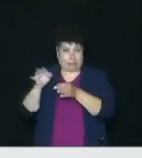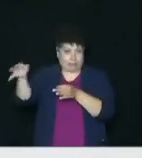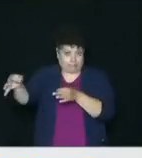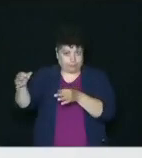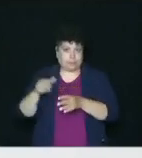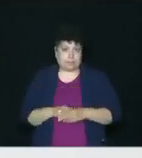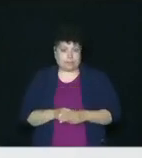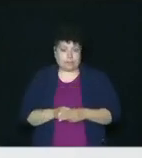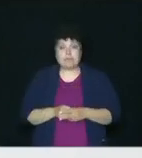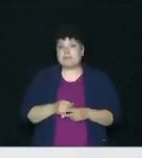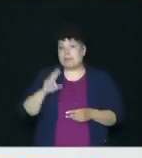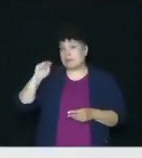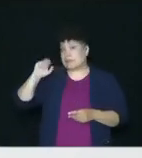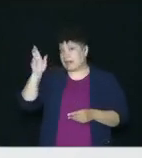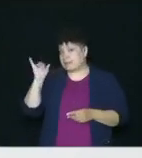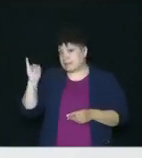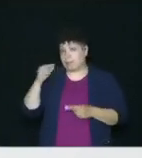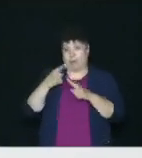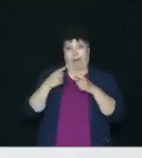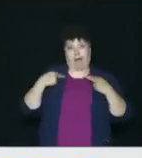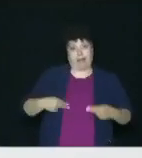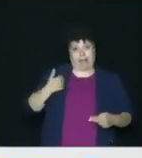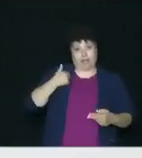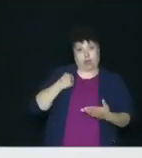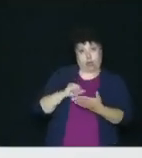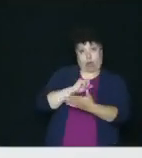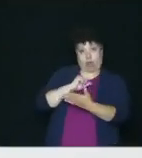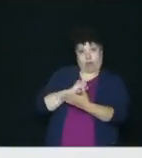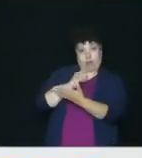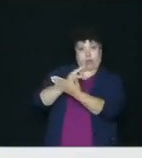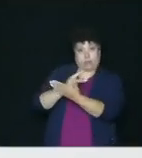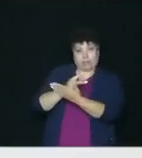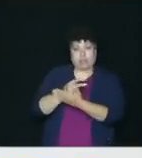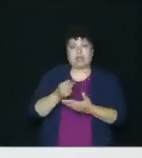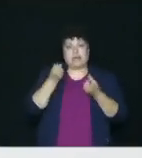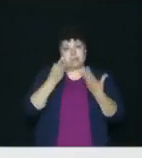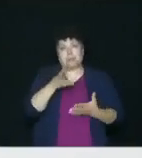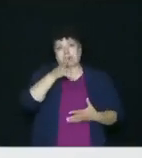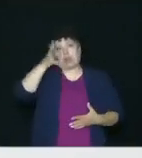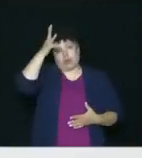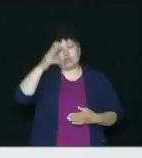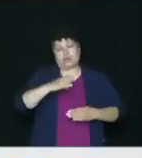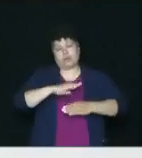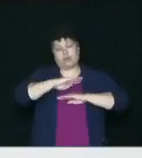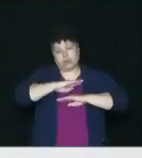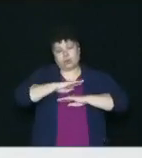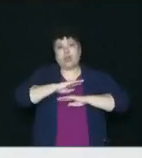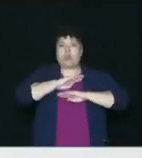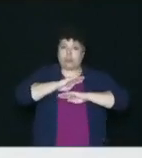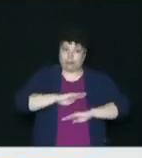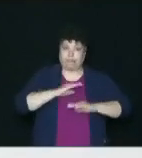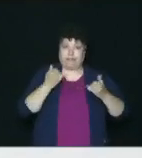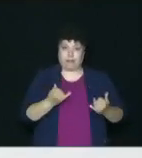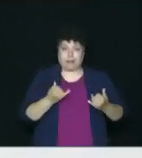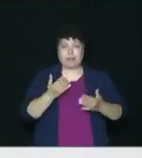WILL BE AVAILABLE IN YOUR AREA. STARTING A PRIMARY SERIES NOW WILL PROVIDE SOME PROTECTION TO THESE YOUNG CHILDREN. IT IS AN OPPORTUNE TIME FOR